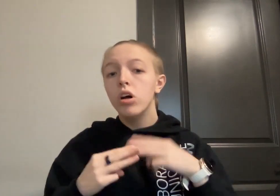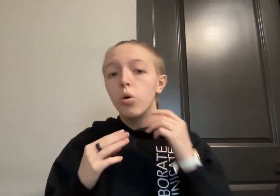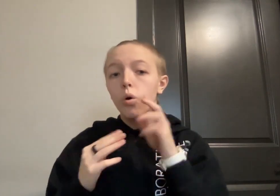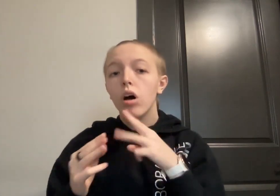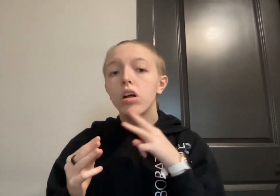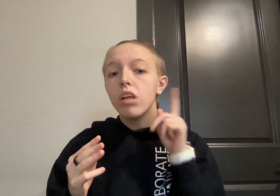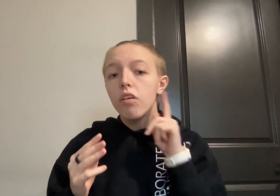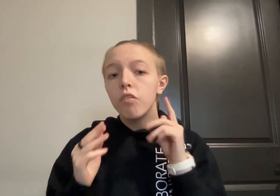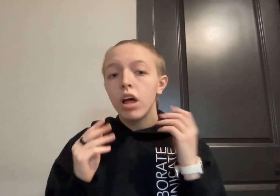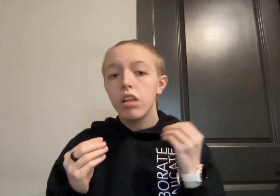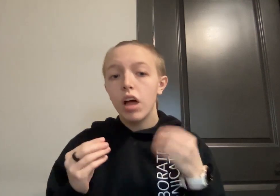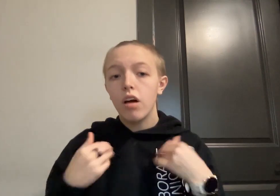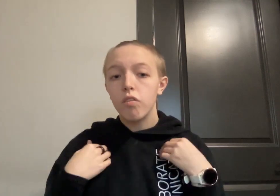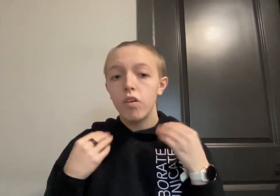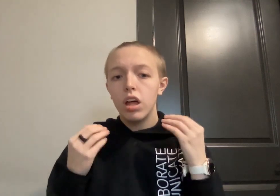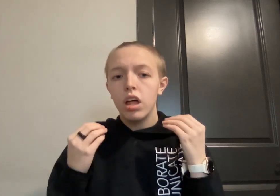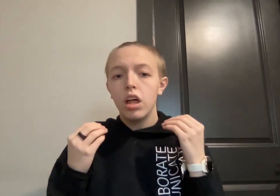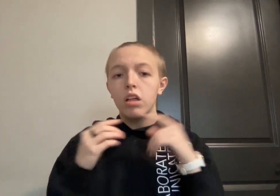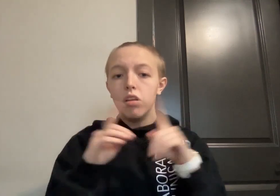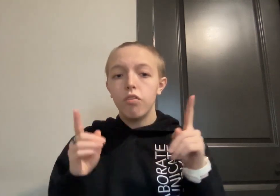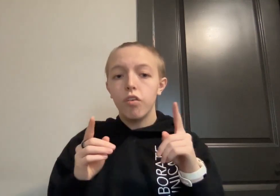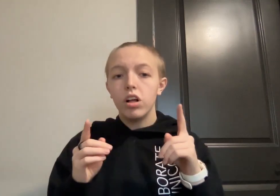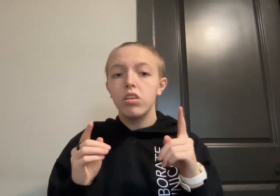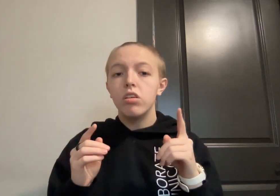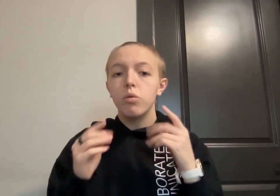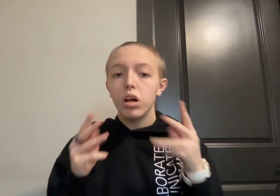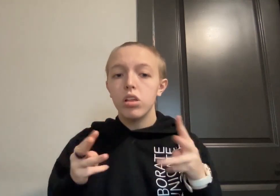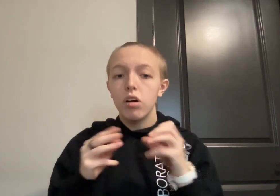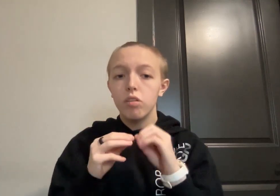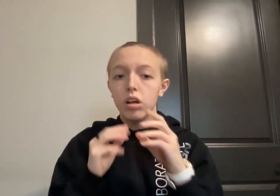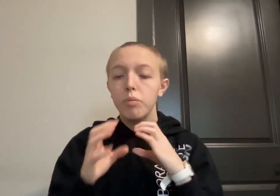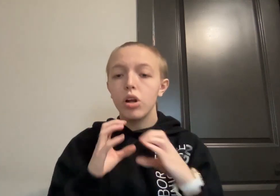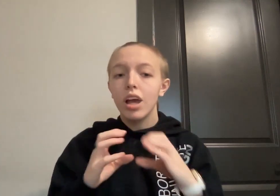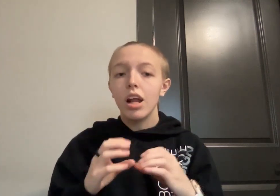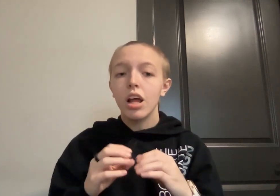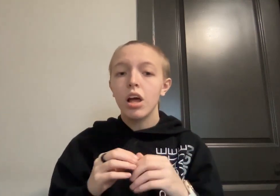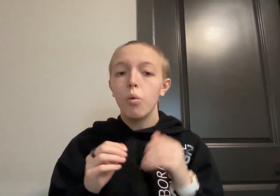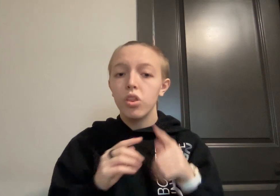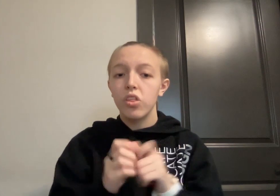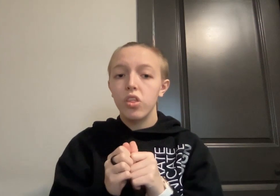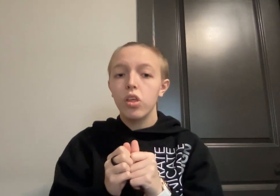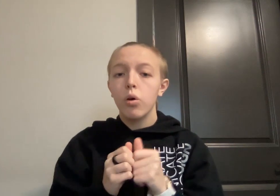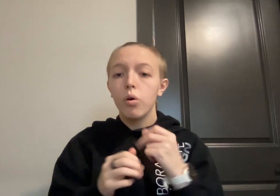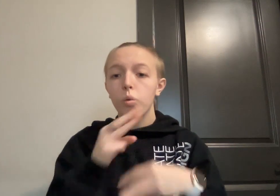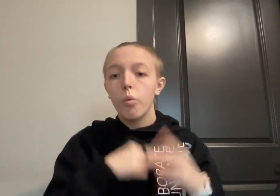who are deaf and have different ways of communicating with the world.